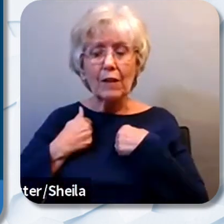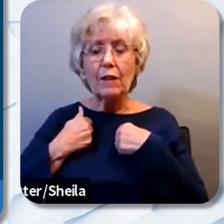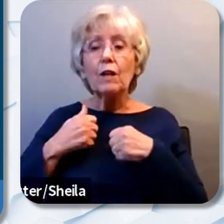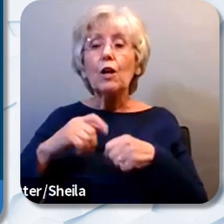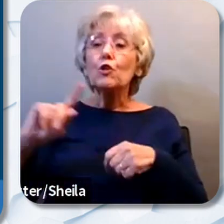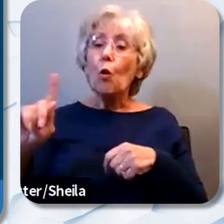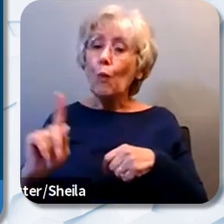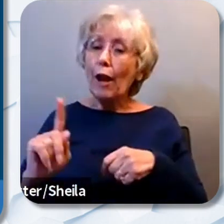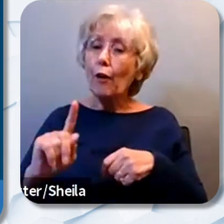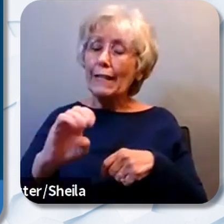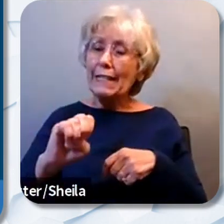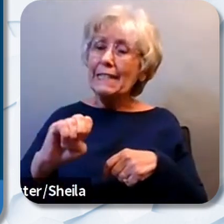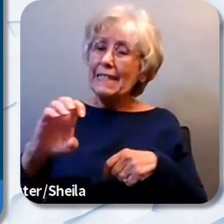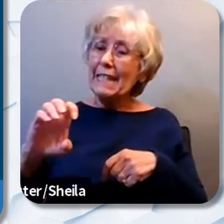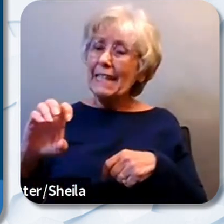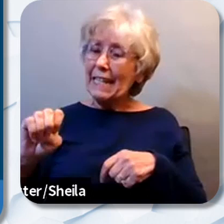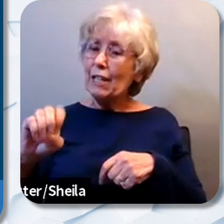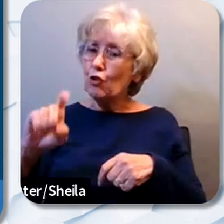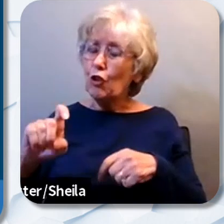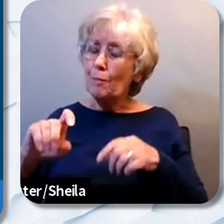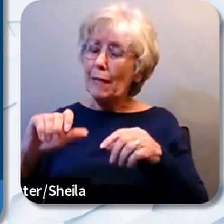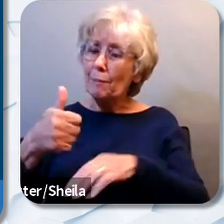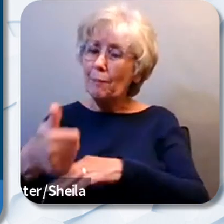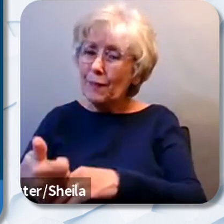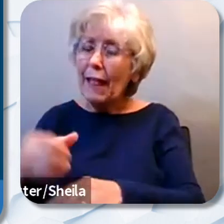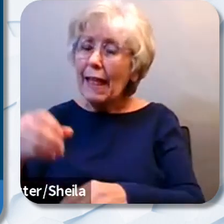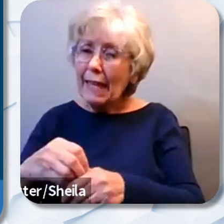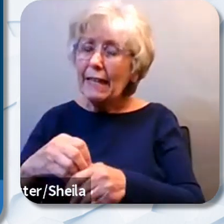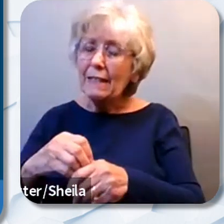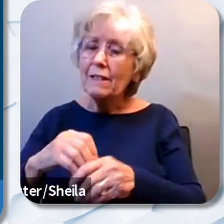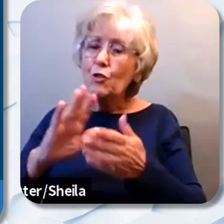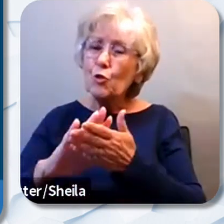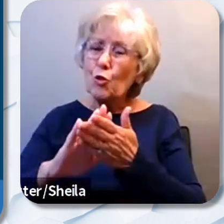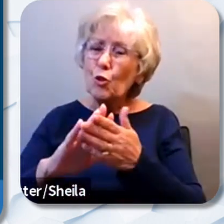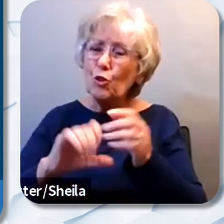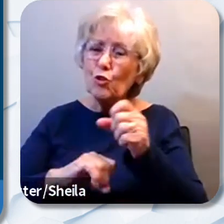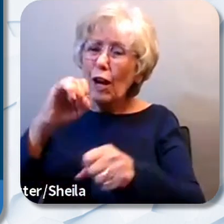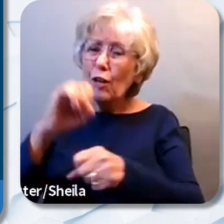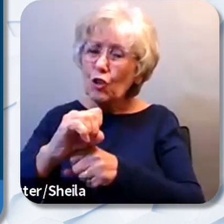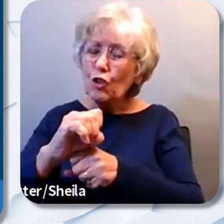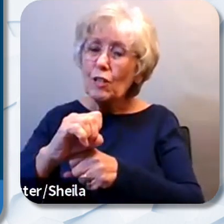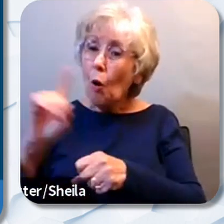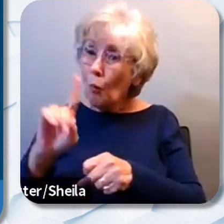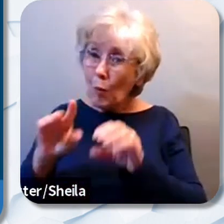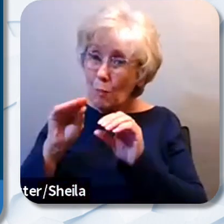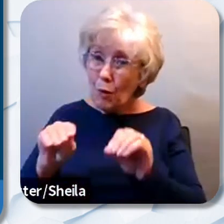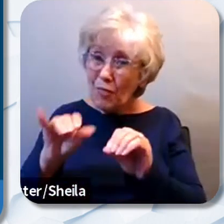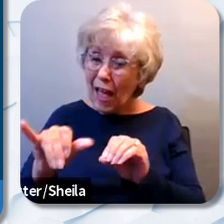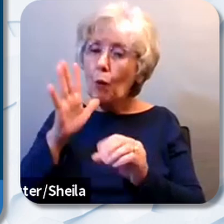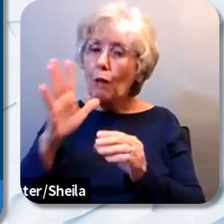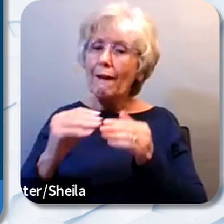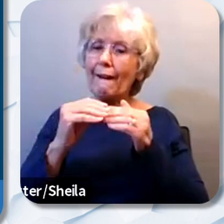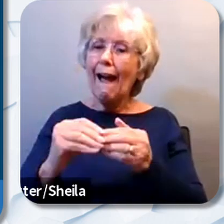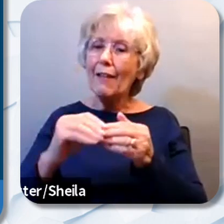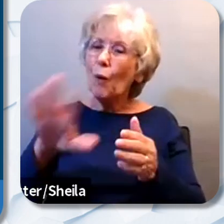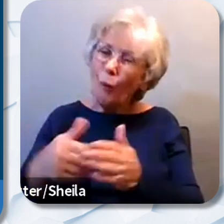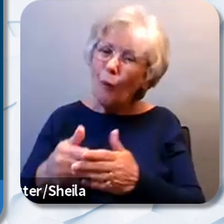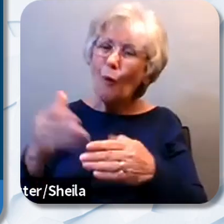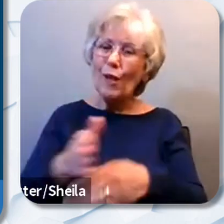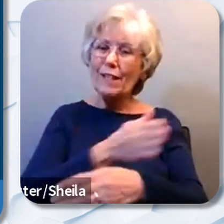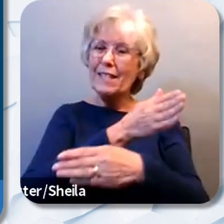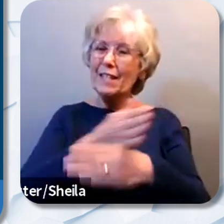falls in a system structures and really, really guides that whole continuum and the quality and